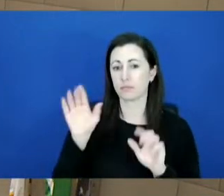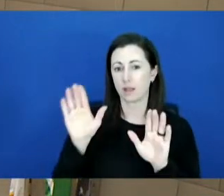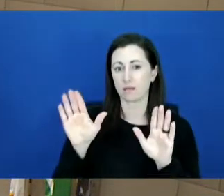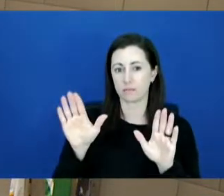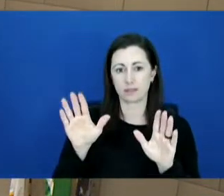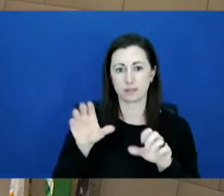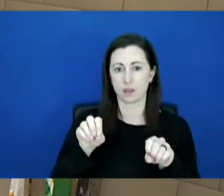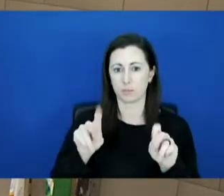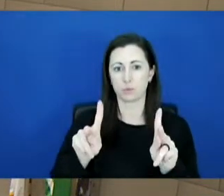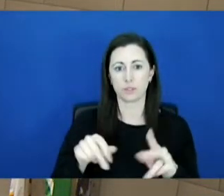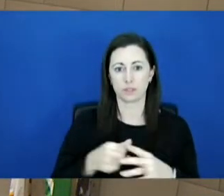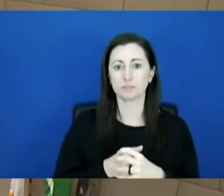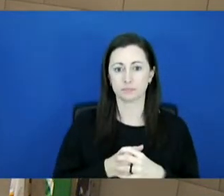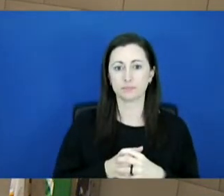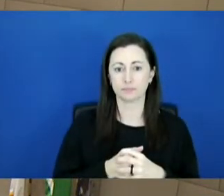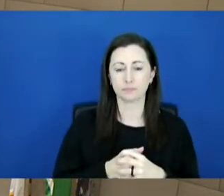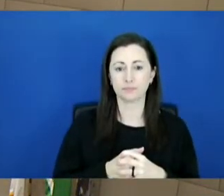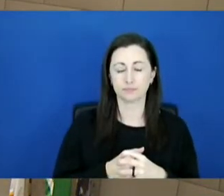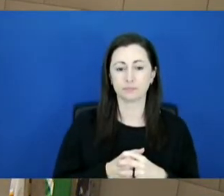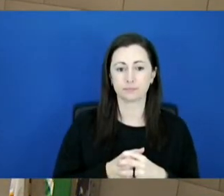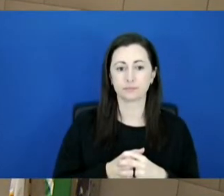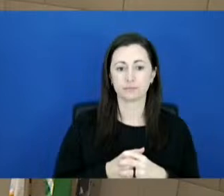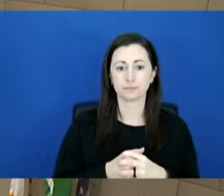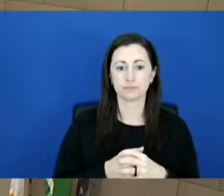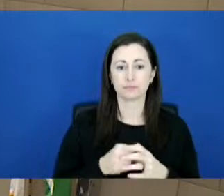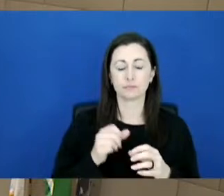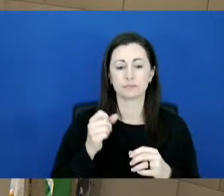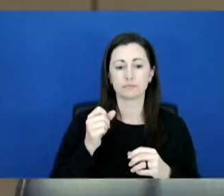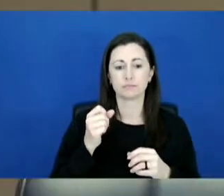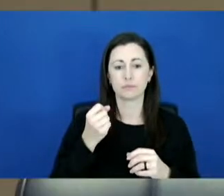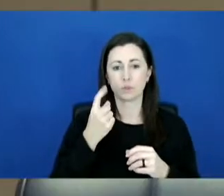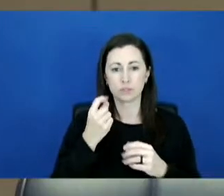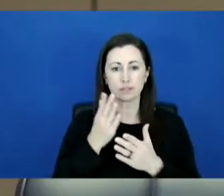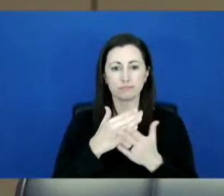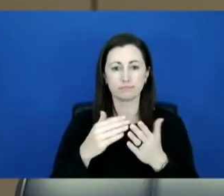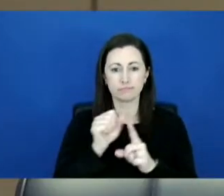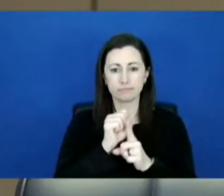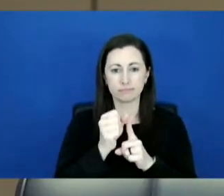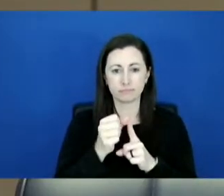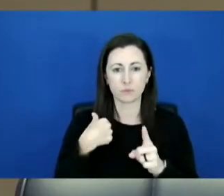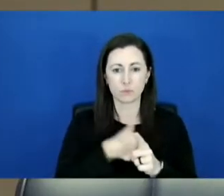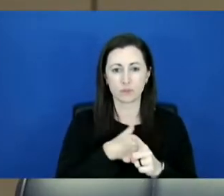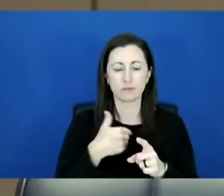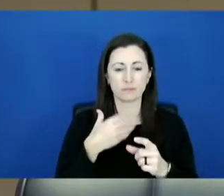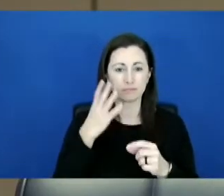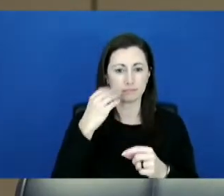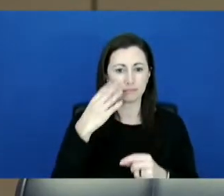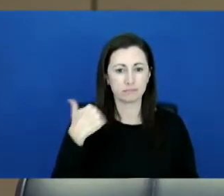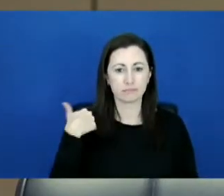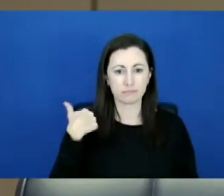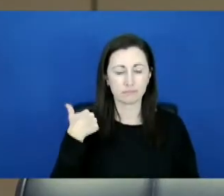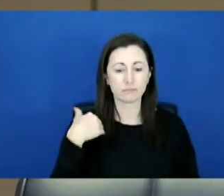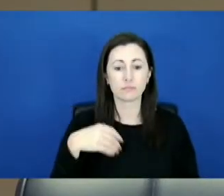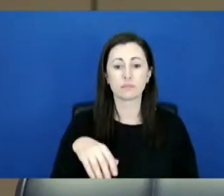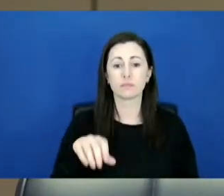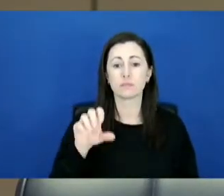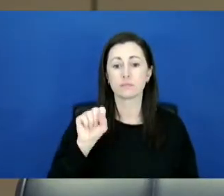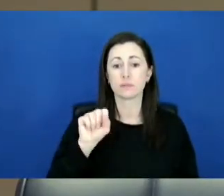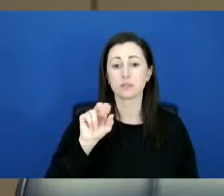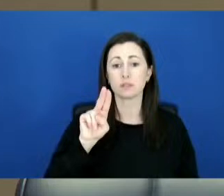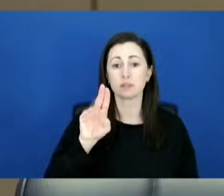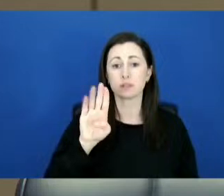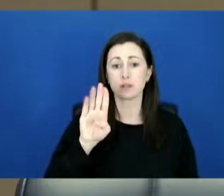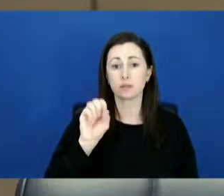THINK THIS IS AN AMAZING,